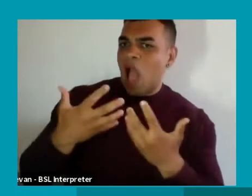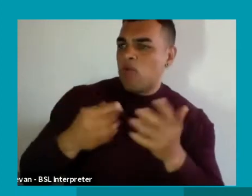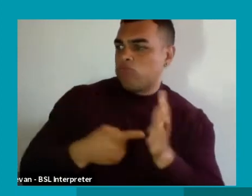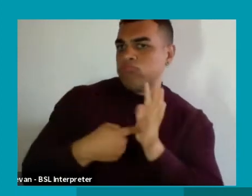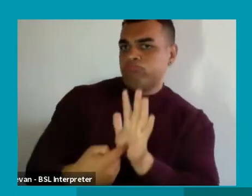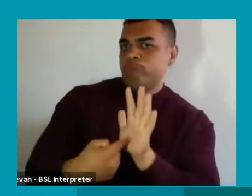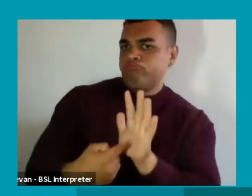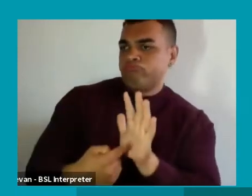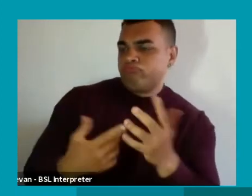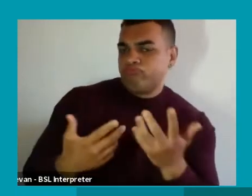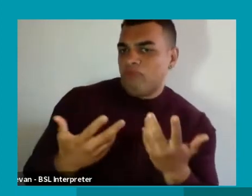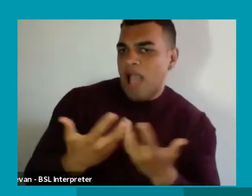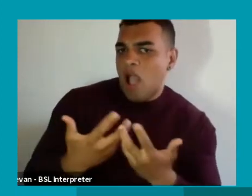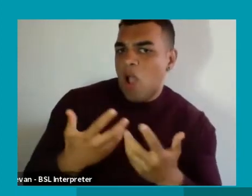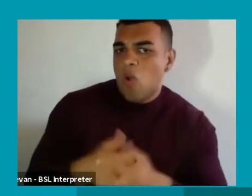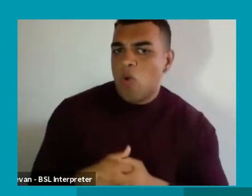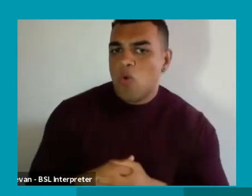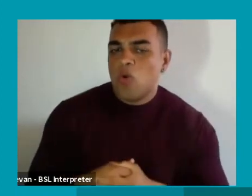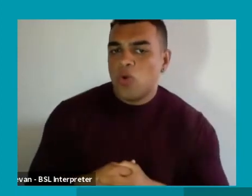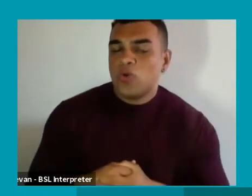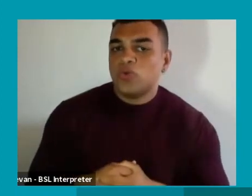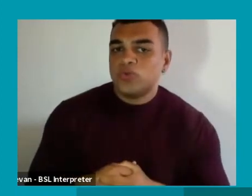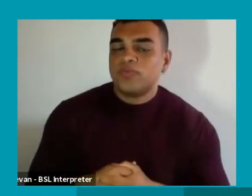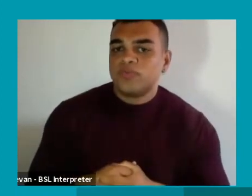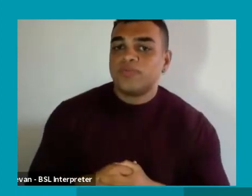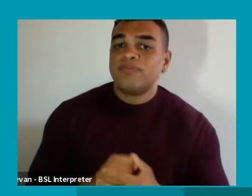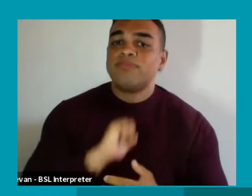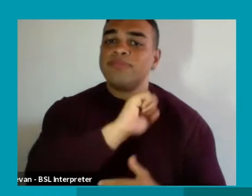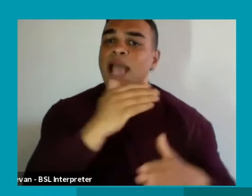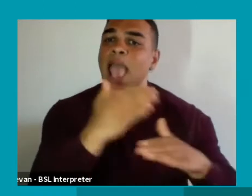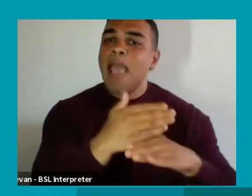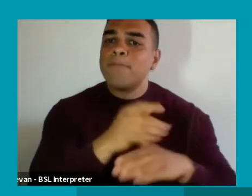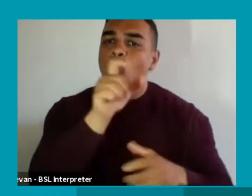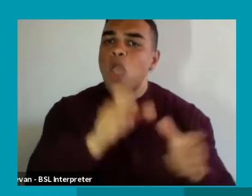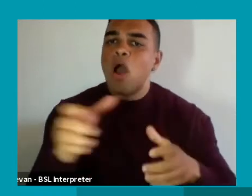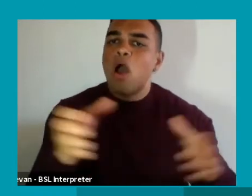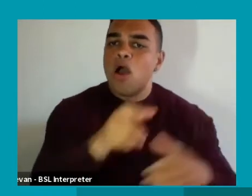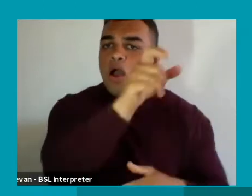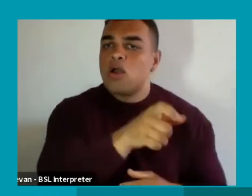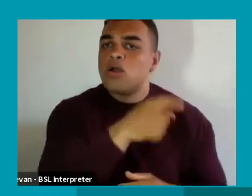you work as well as what you deliver. They're interested in your decision making process is how you work through a problem.